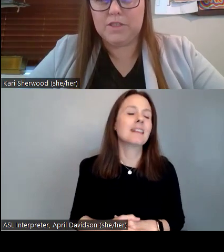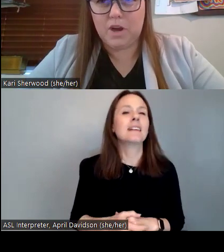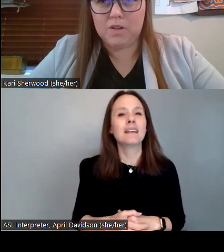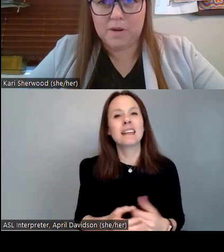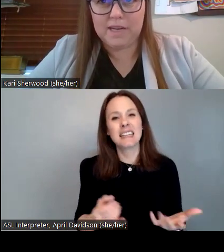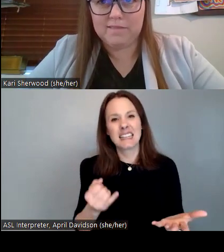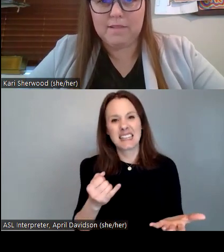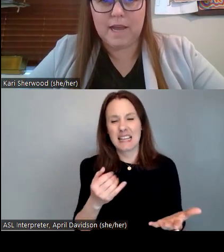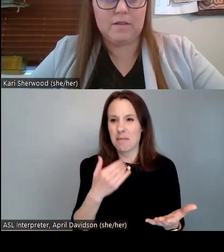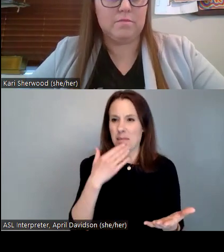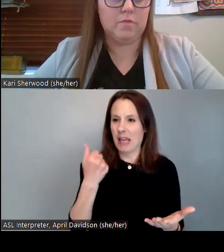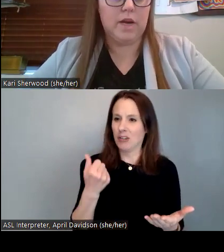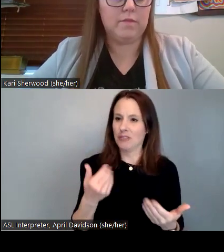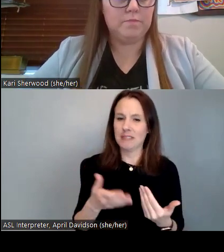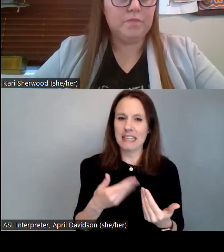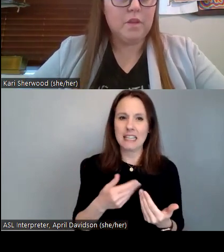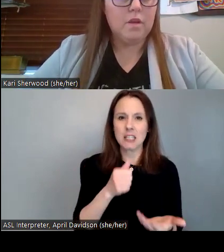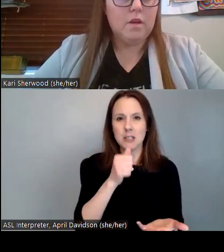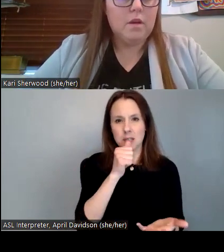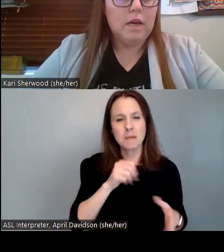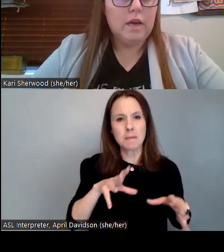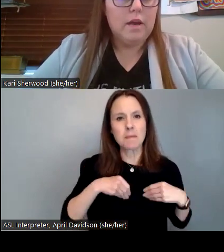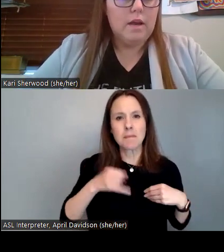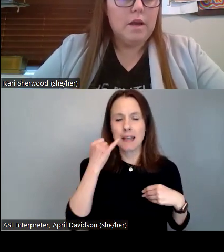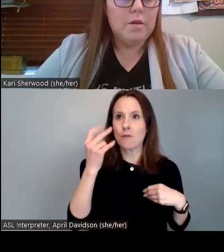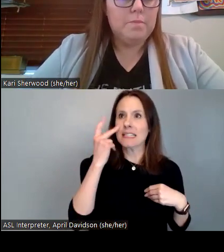to tolerate that, right?